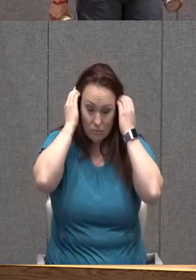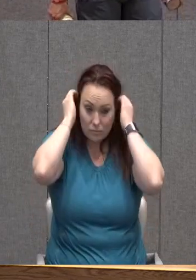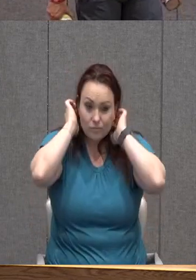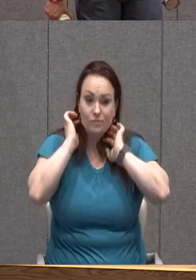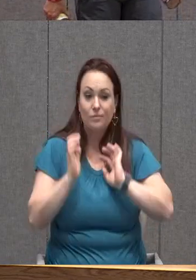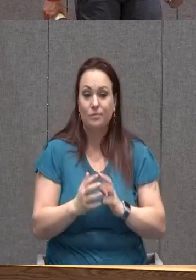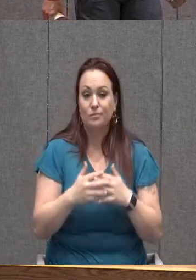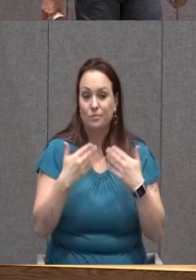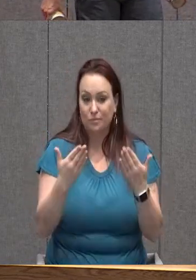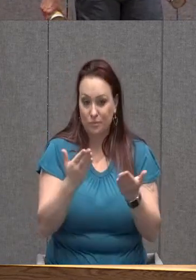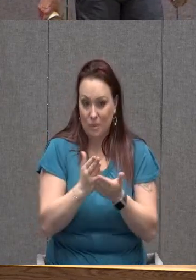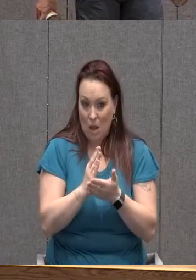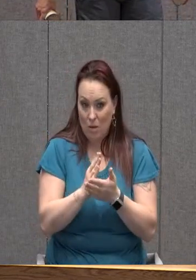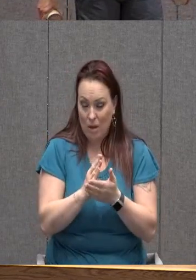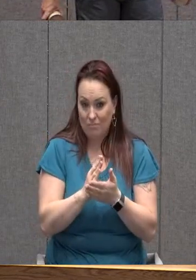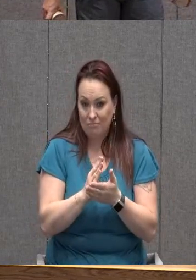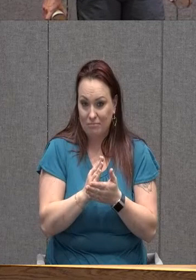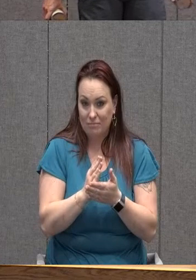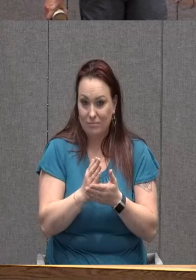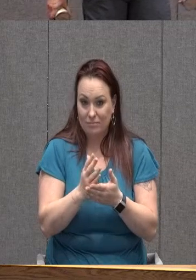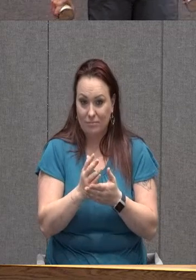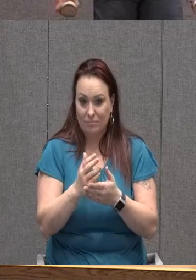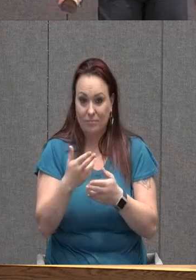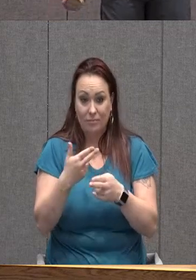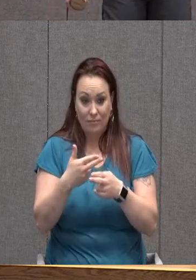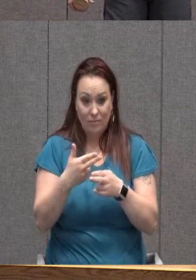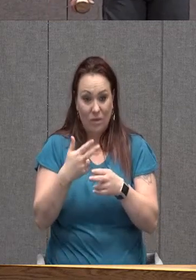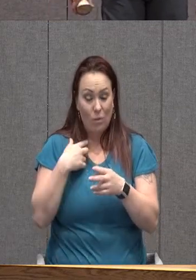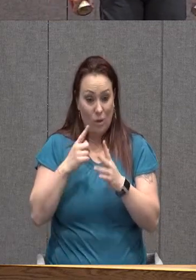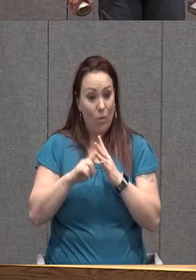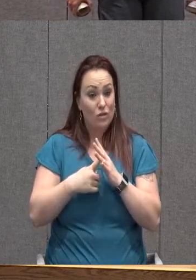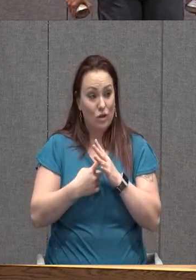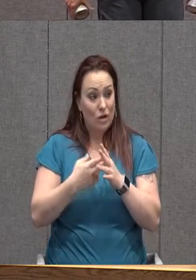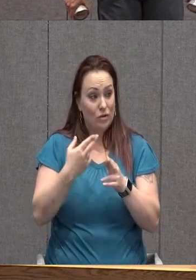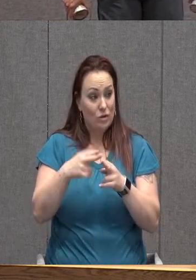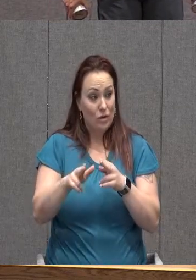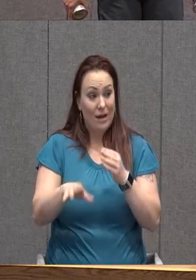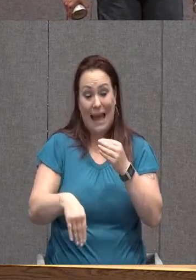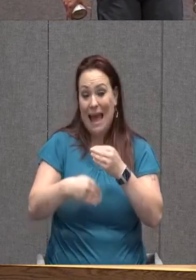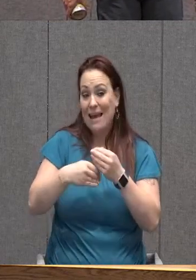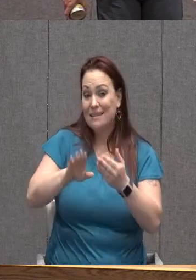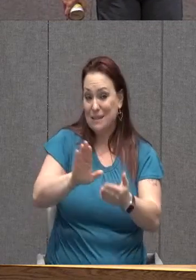All right, so we're gonna get started here shortly, we're gonna add some music.